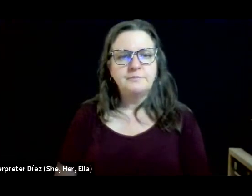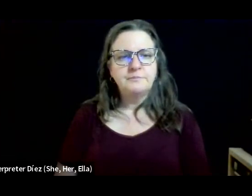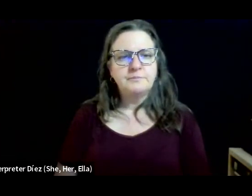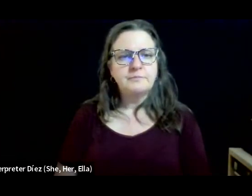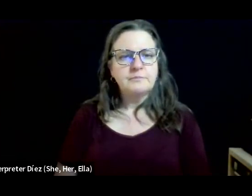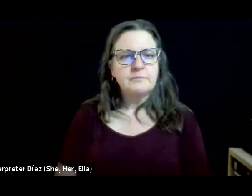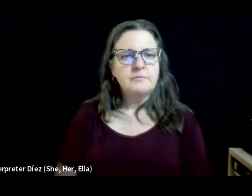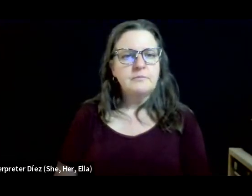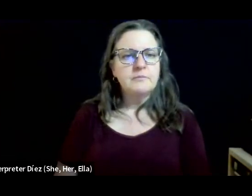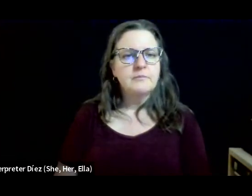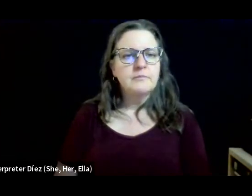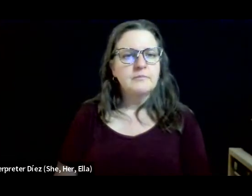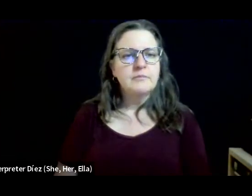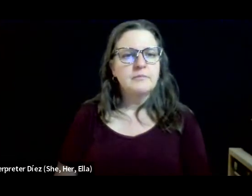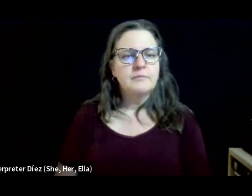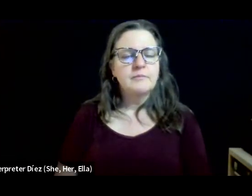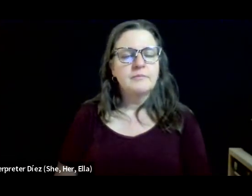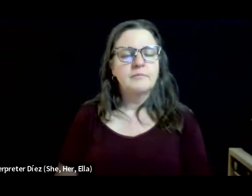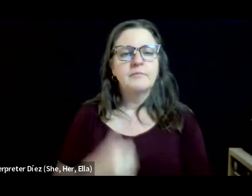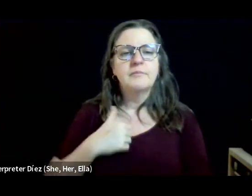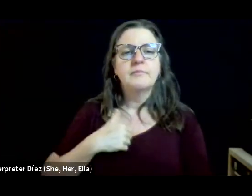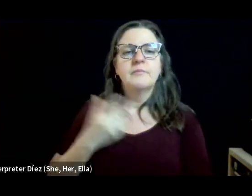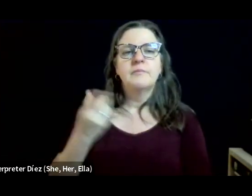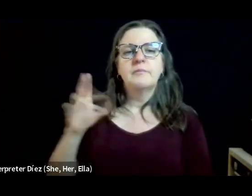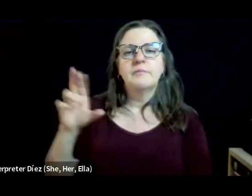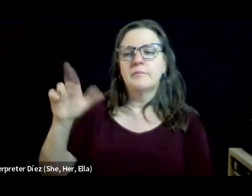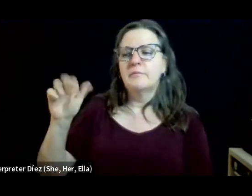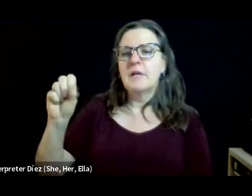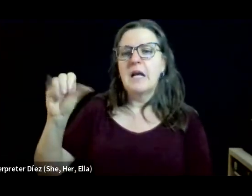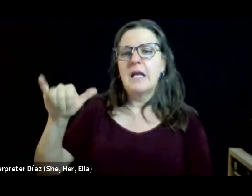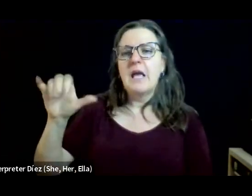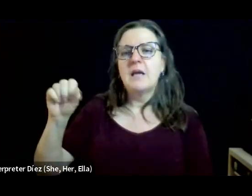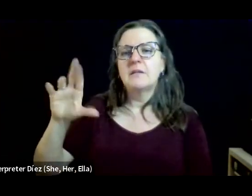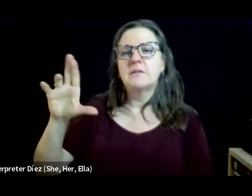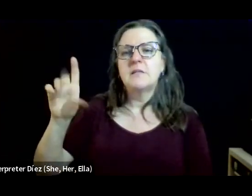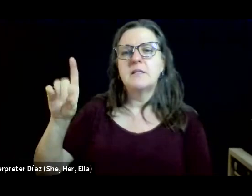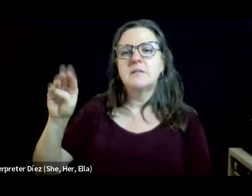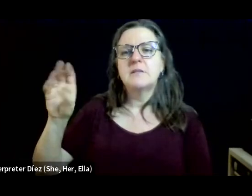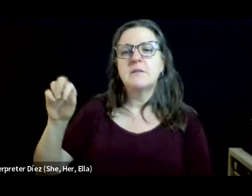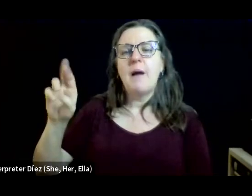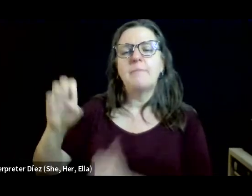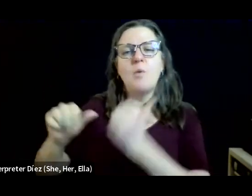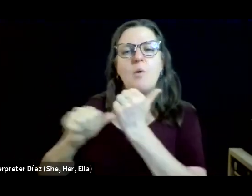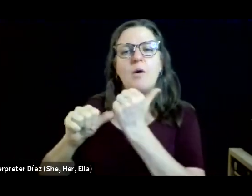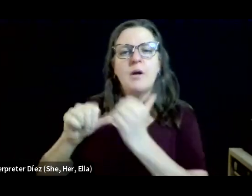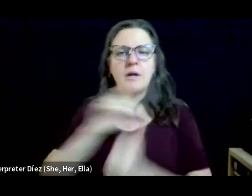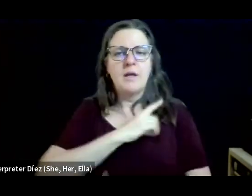So I'm Dr. Casey Scudmore on the Associate Dean of Health and Safety Sciences. I'm also the Nursing Director.